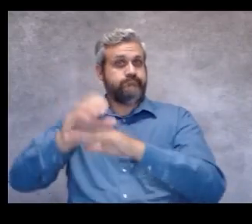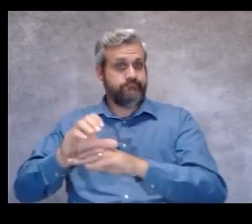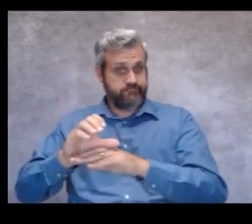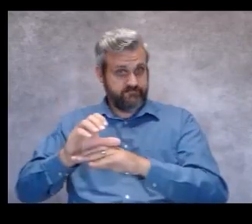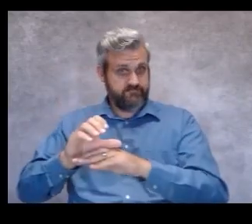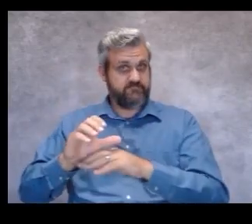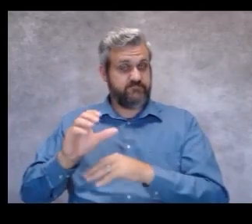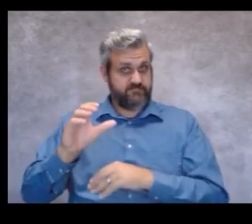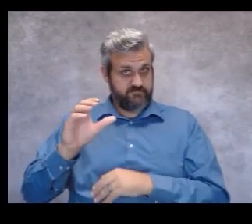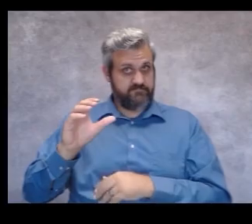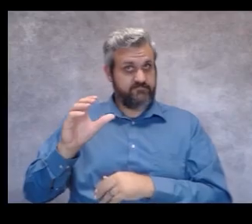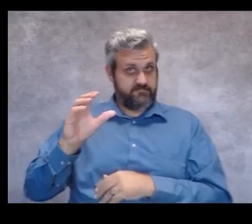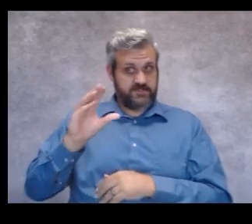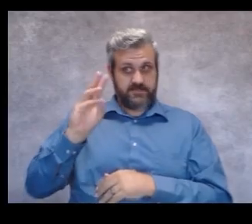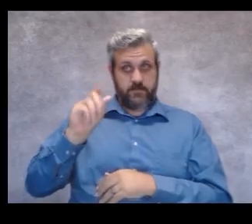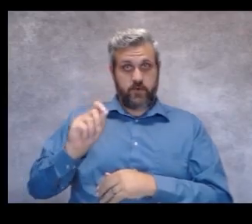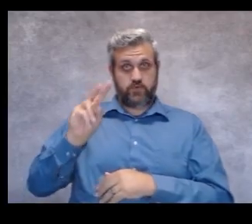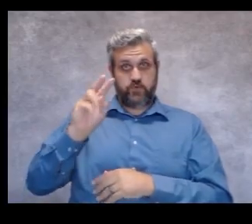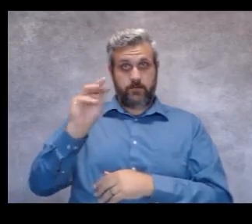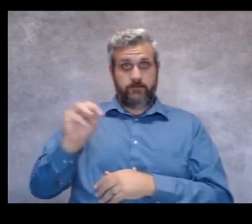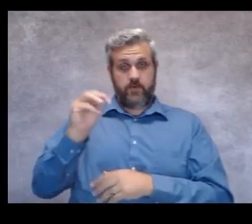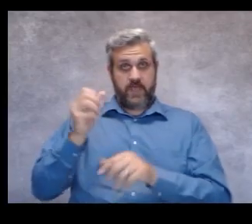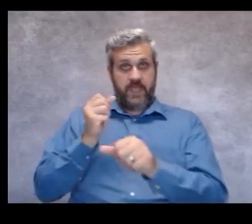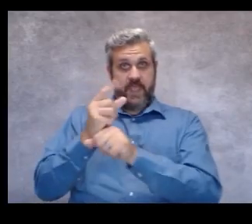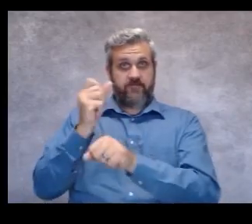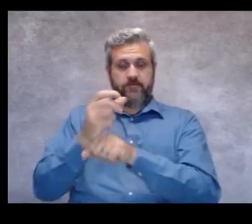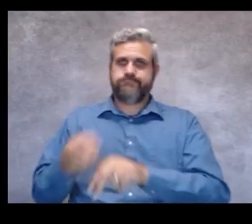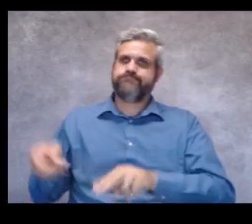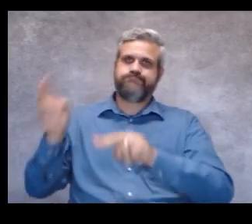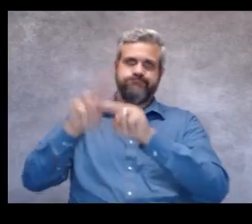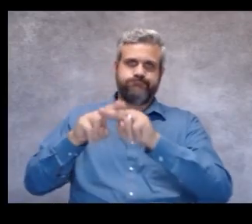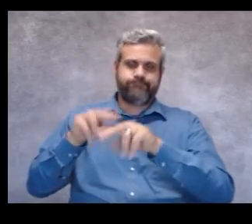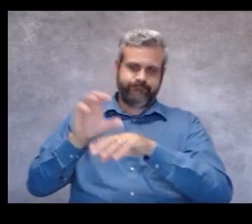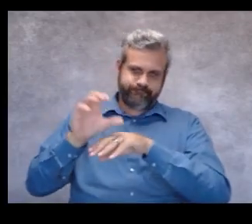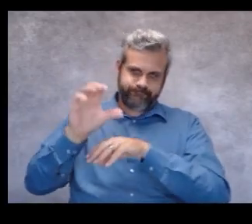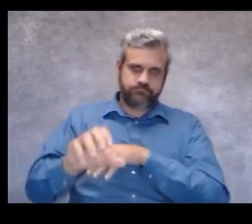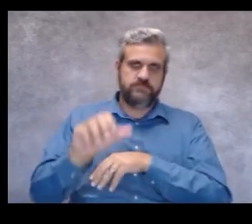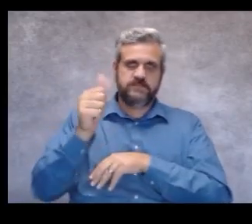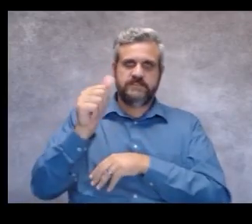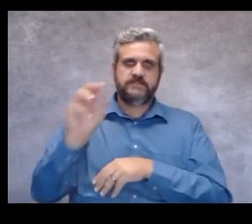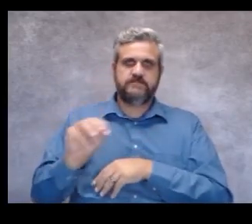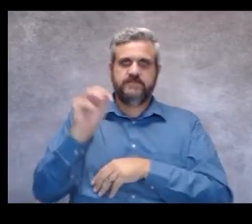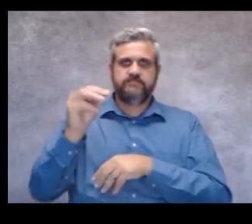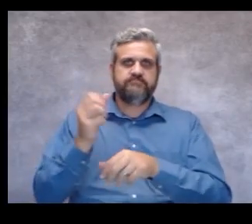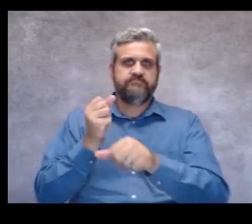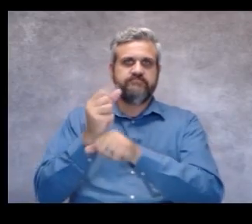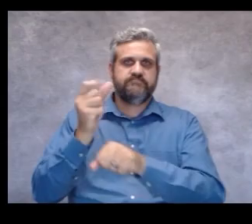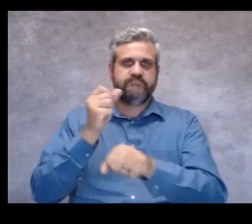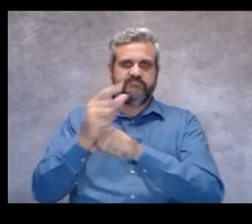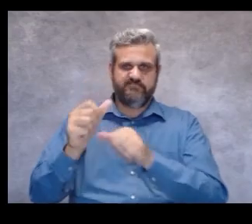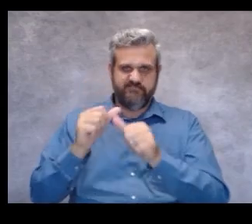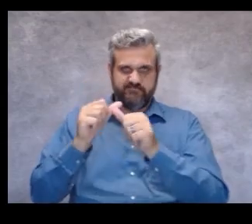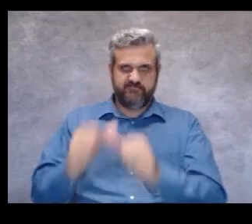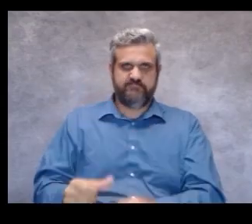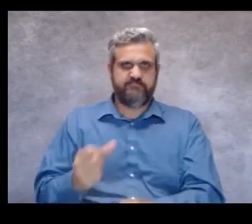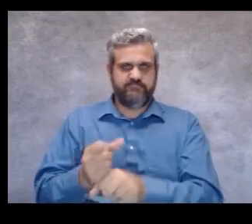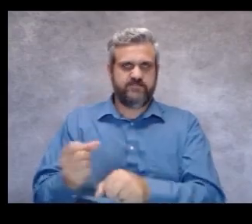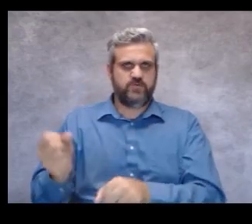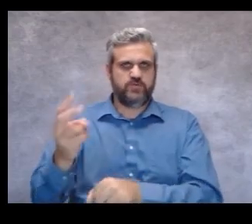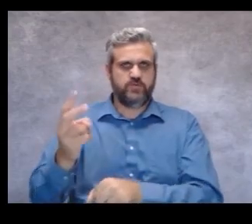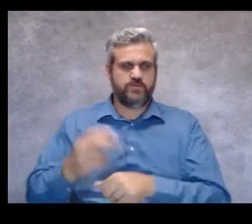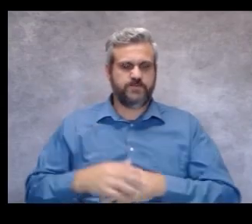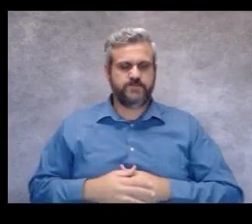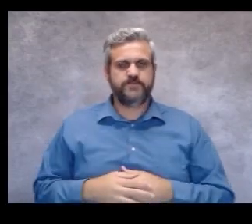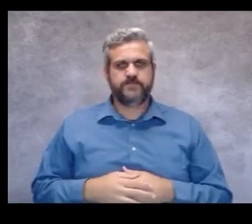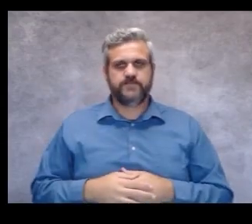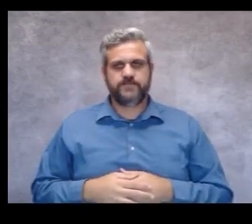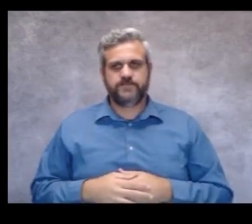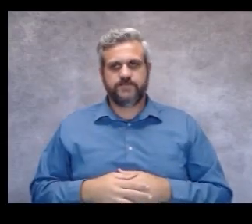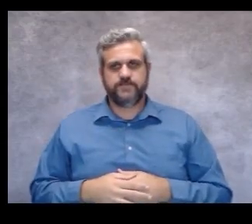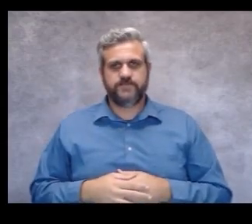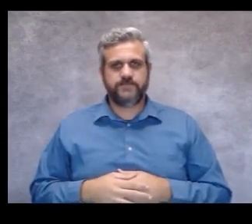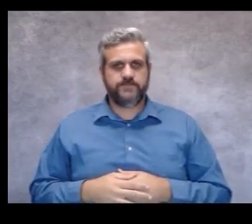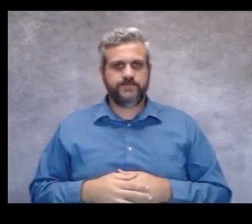6.2 million a year to 10 10 million a year over the next bianium.